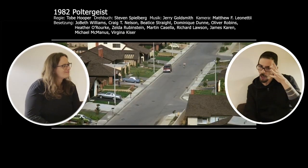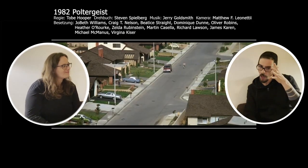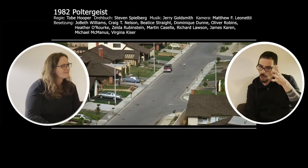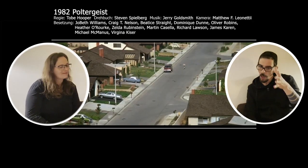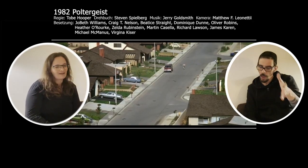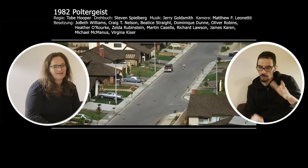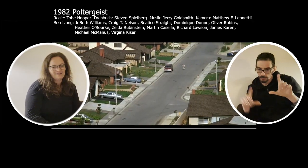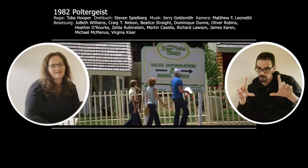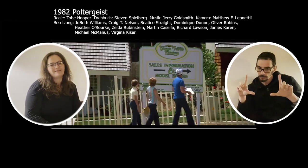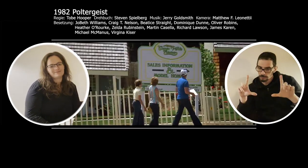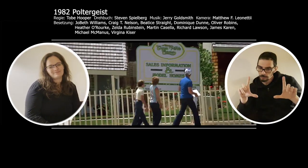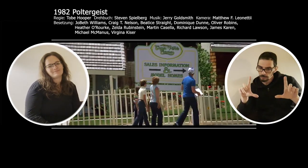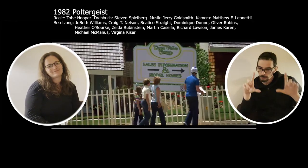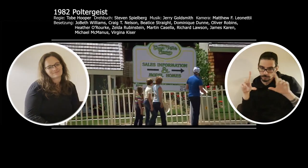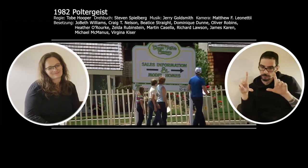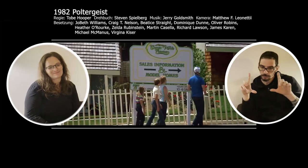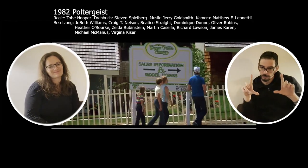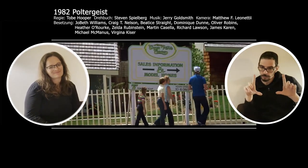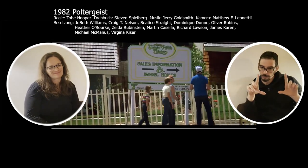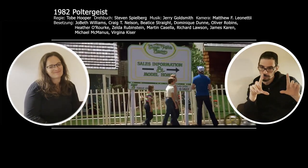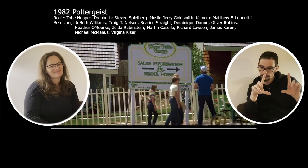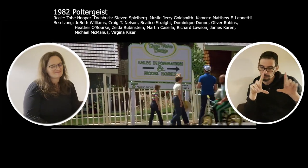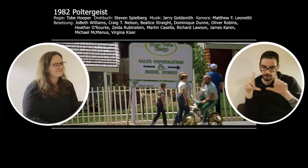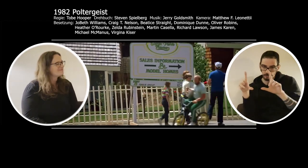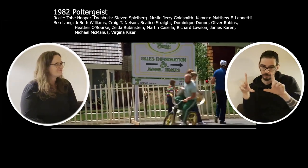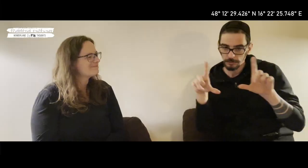This typical and endless use of the slow motion effect.